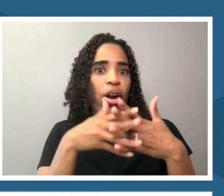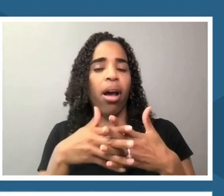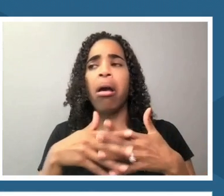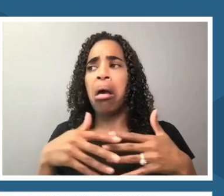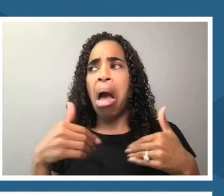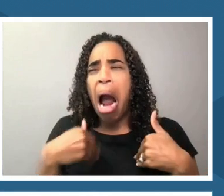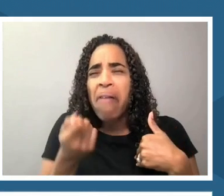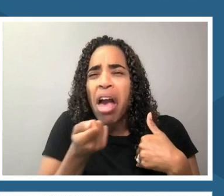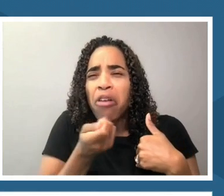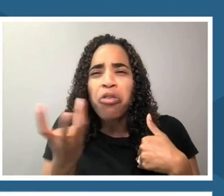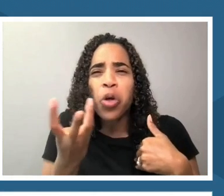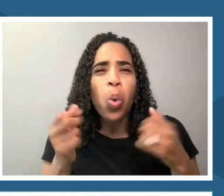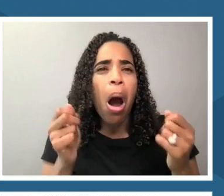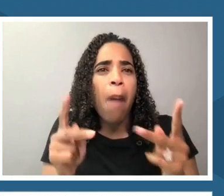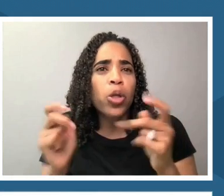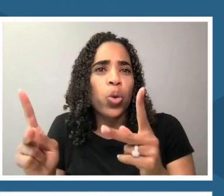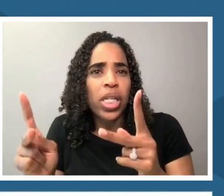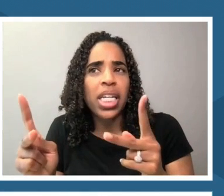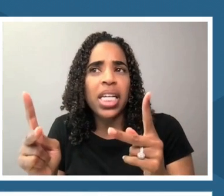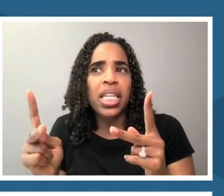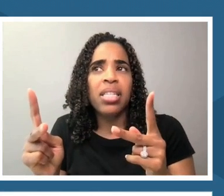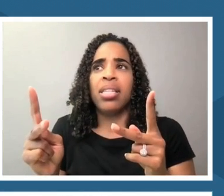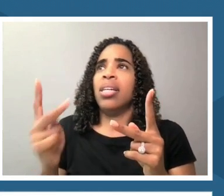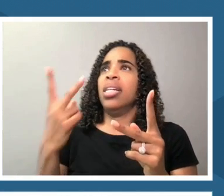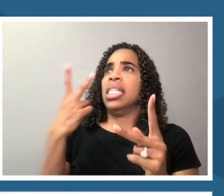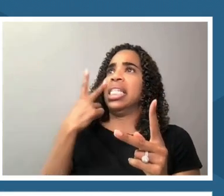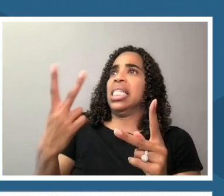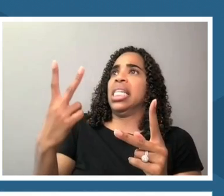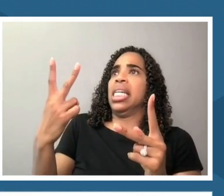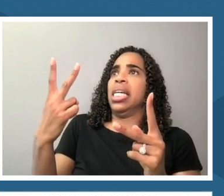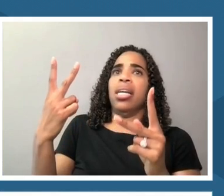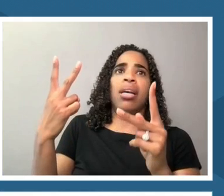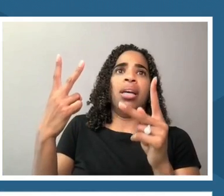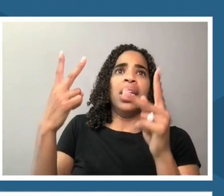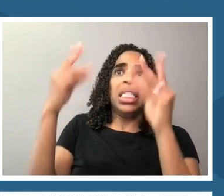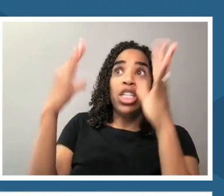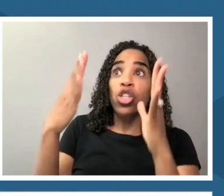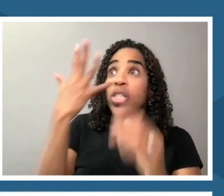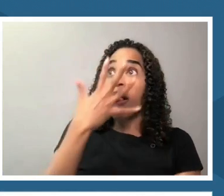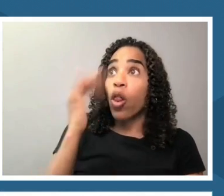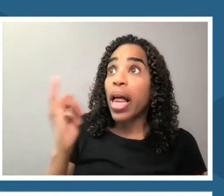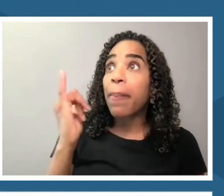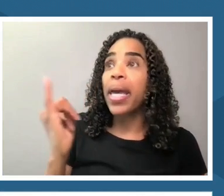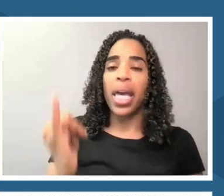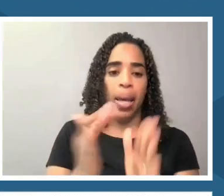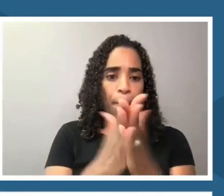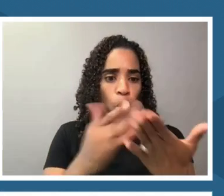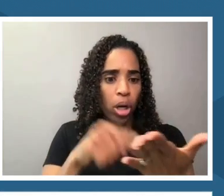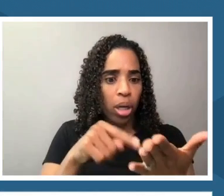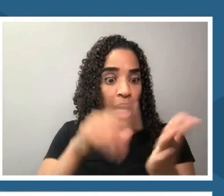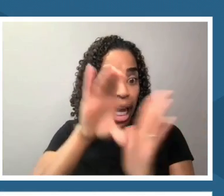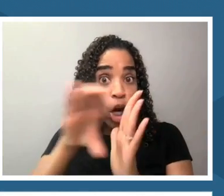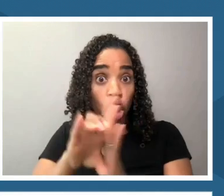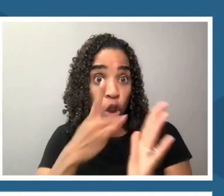myself reflected in my own education in my curricula and so getting to combine